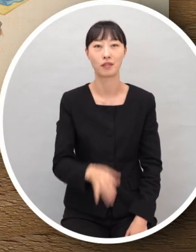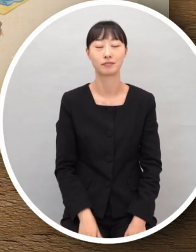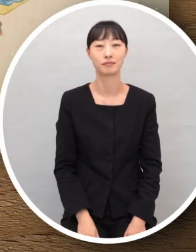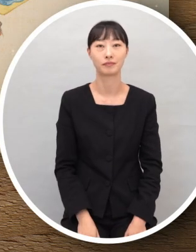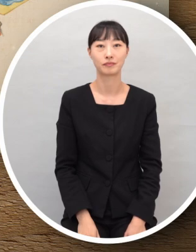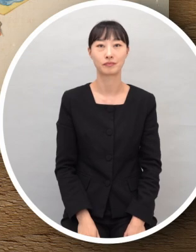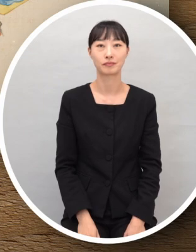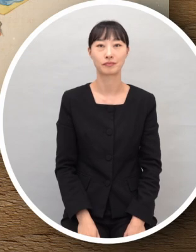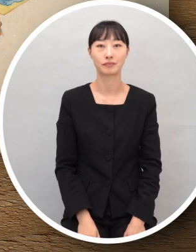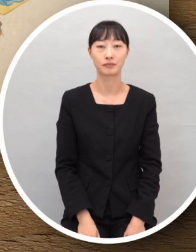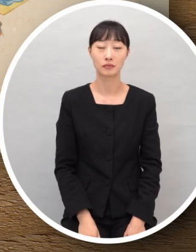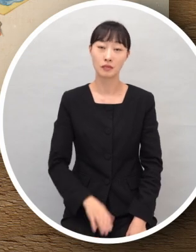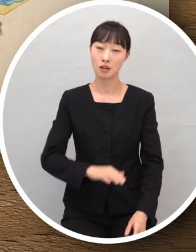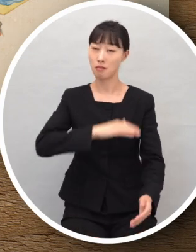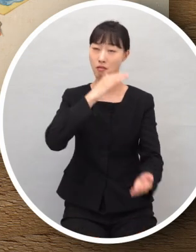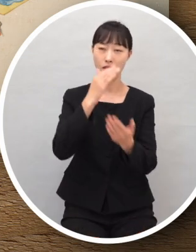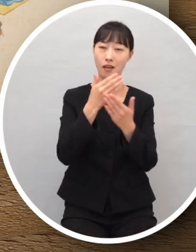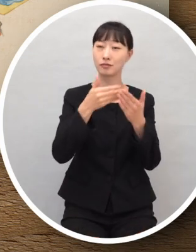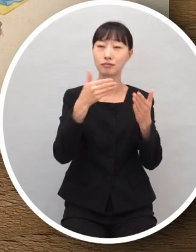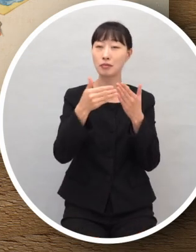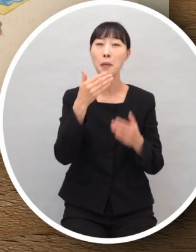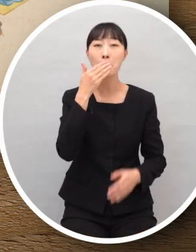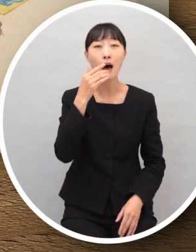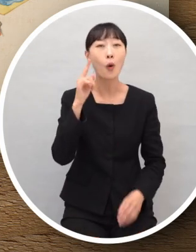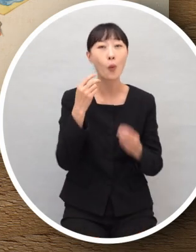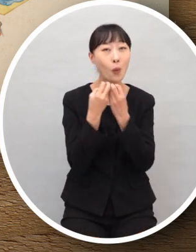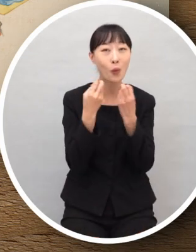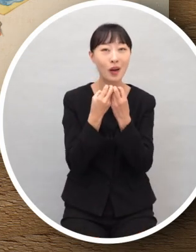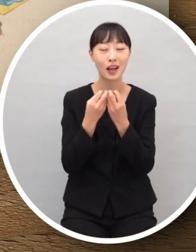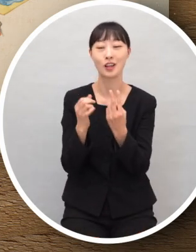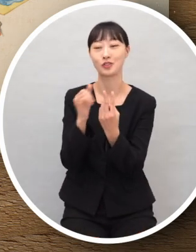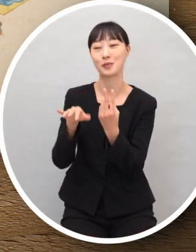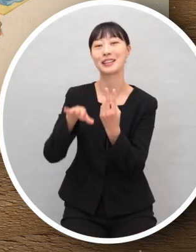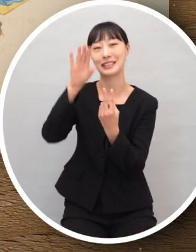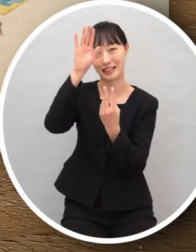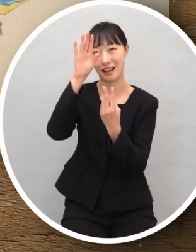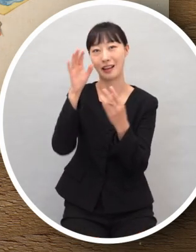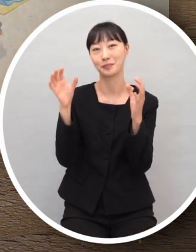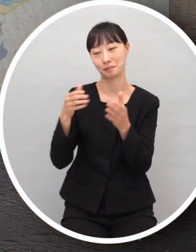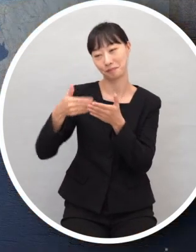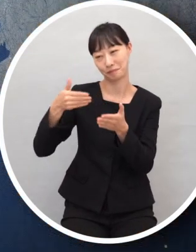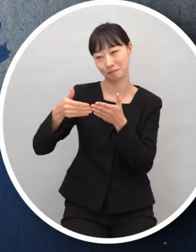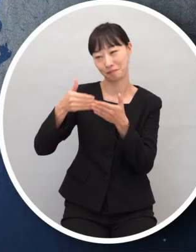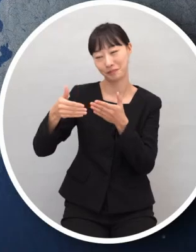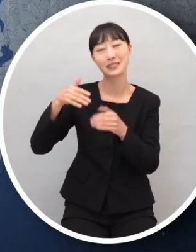Some suspect the reason so many paintings exist is because Kim had help from multiple people.